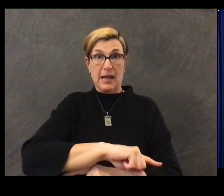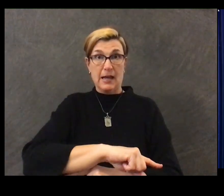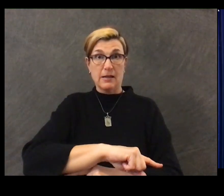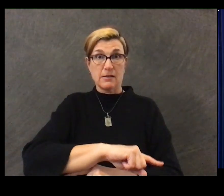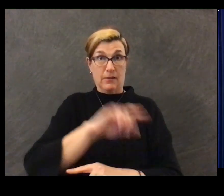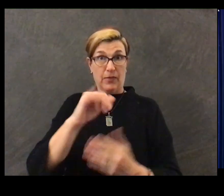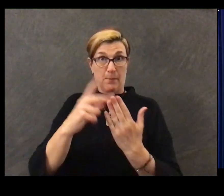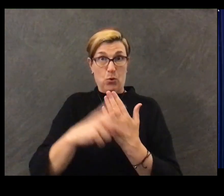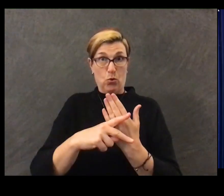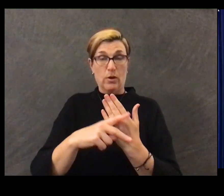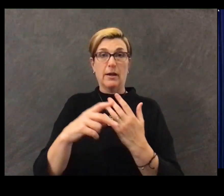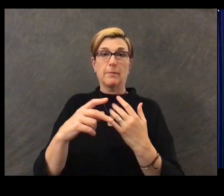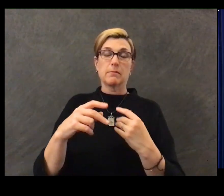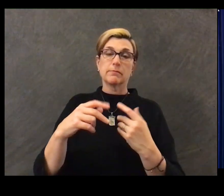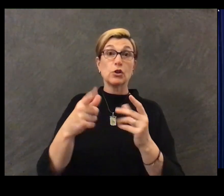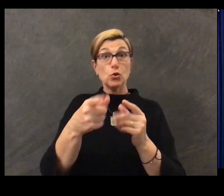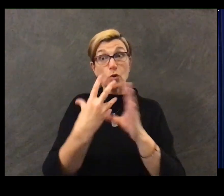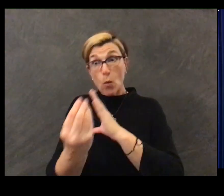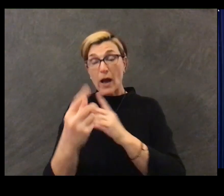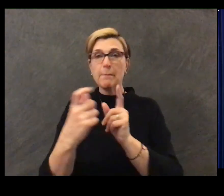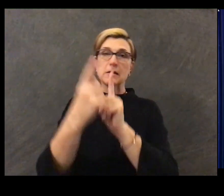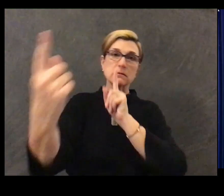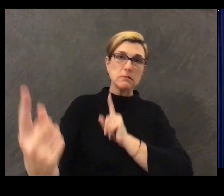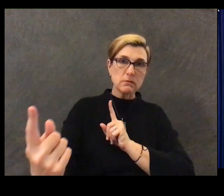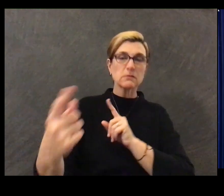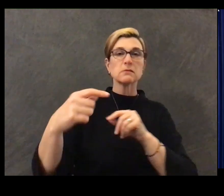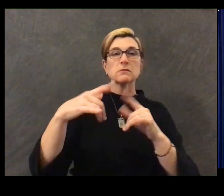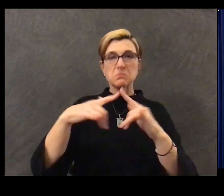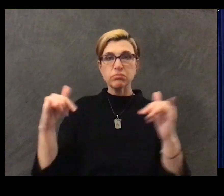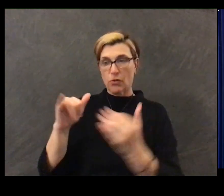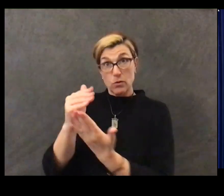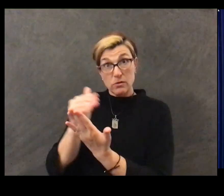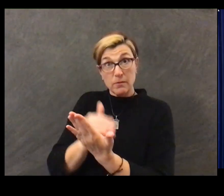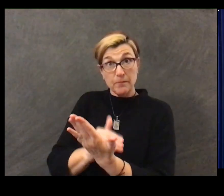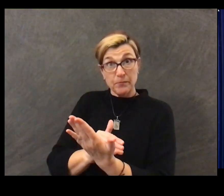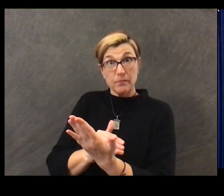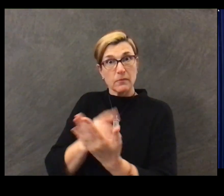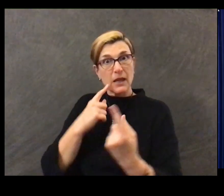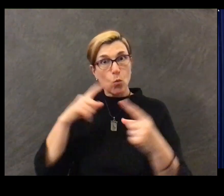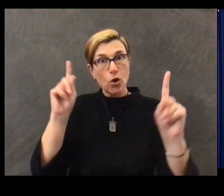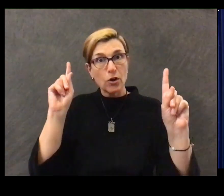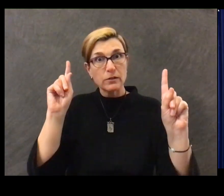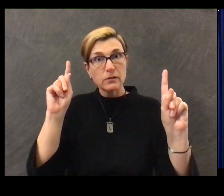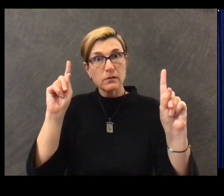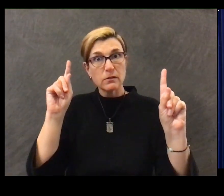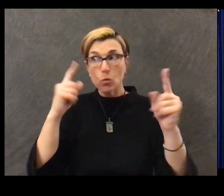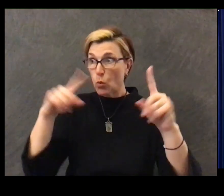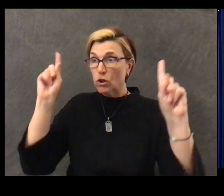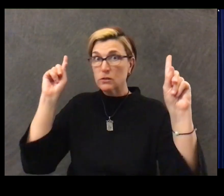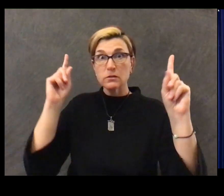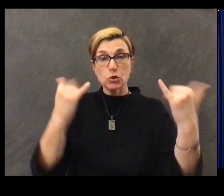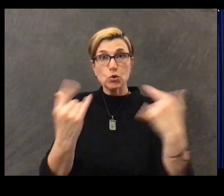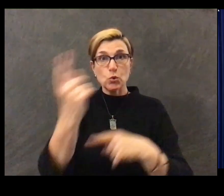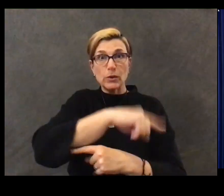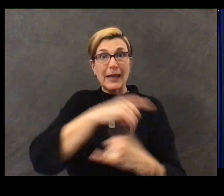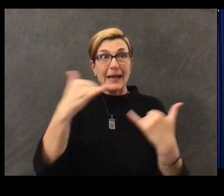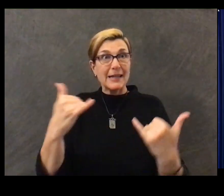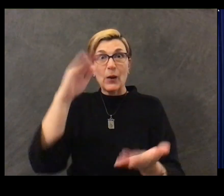distancing worked so it got us to where we are today it is a successful formula